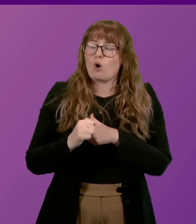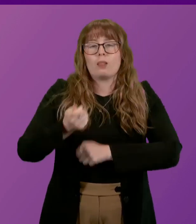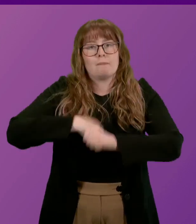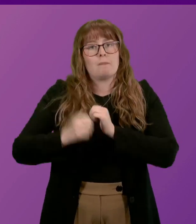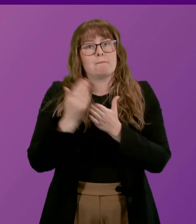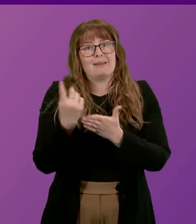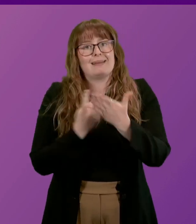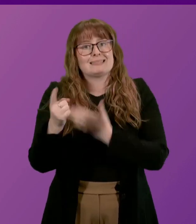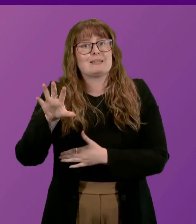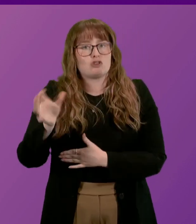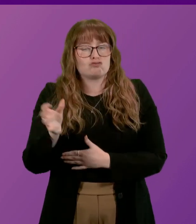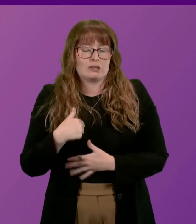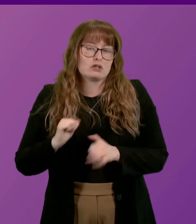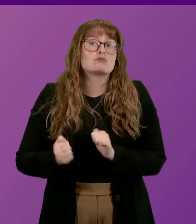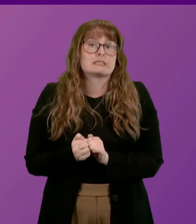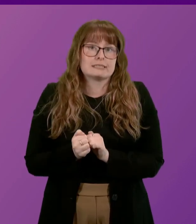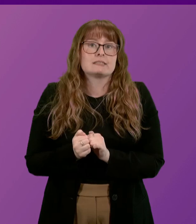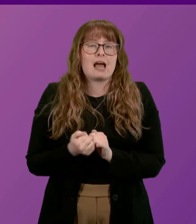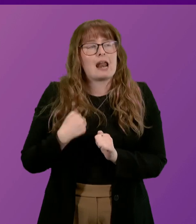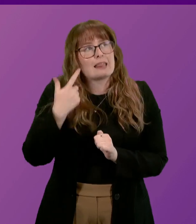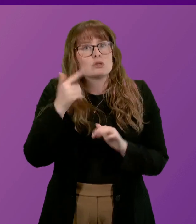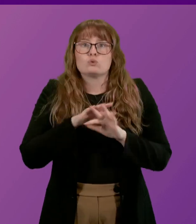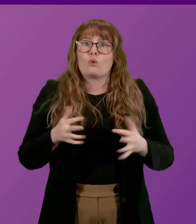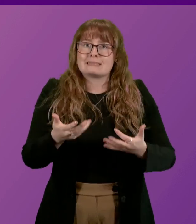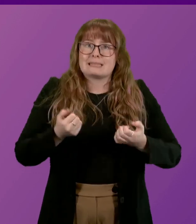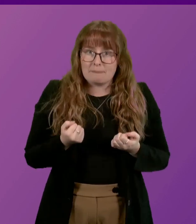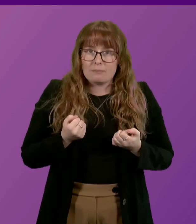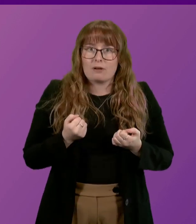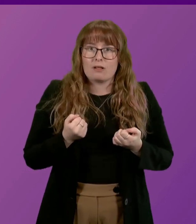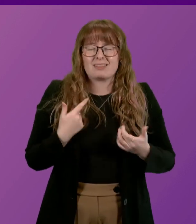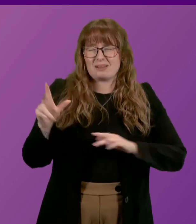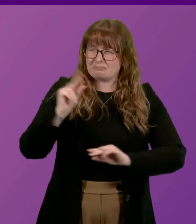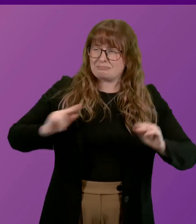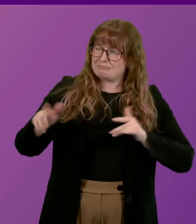independent country. I think that it is democratically unacceptable— Let us hear one another.